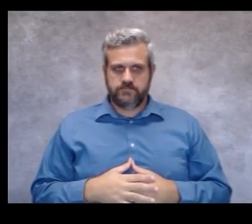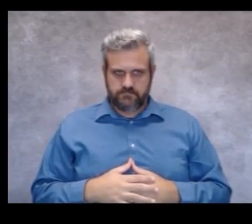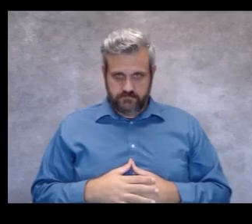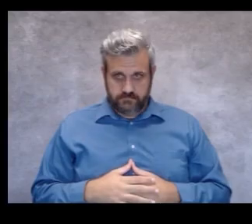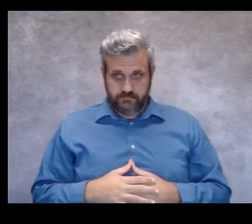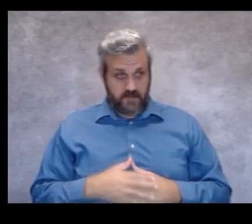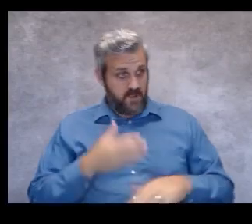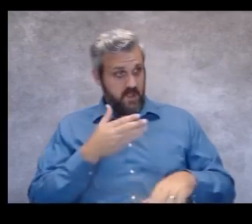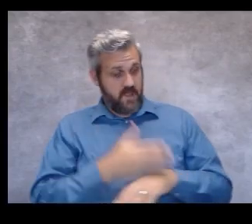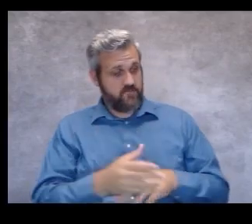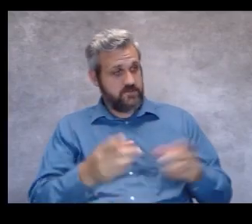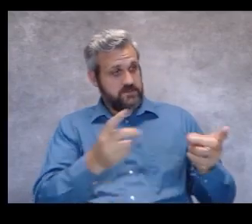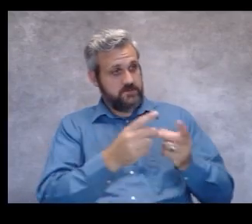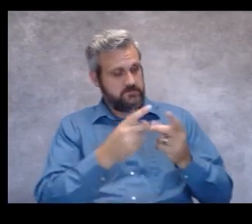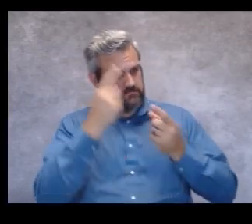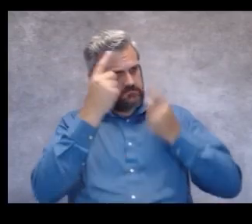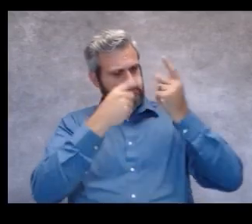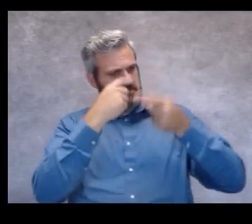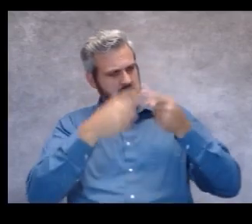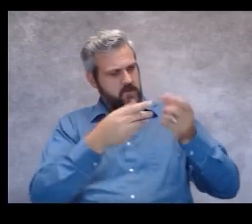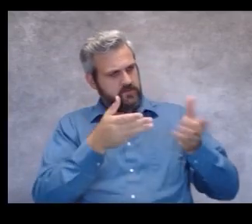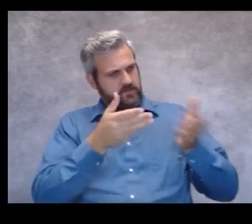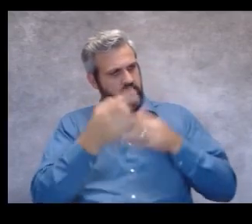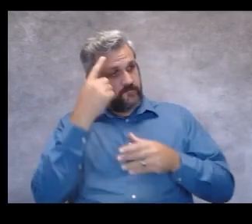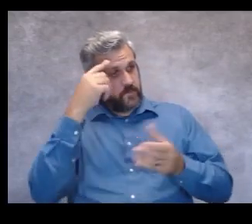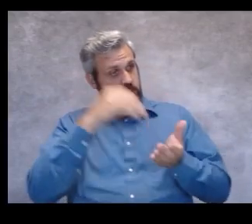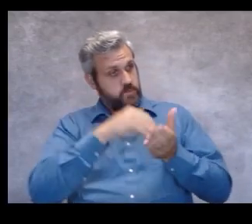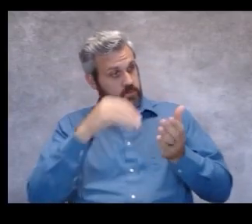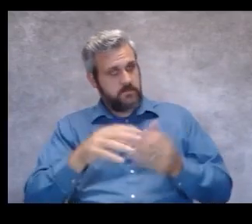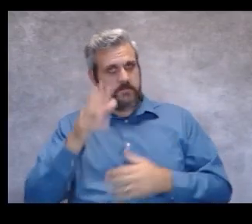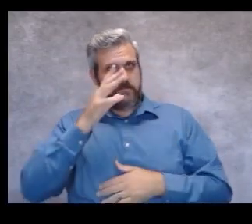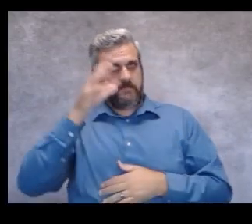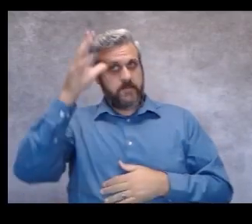After the district has thought about services for students, parents need to